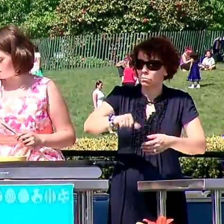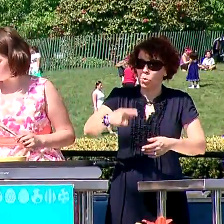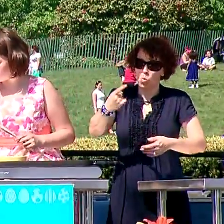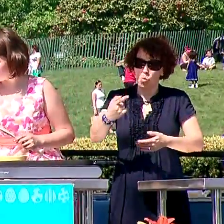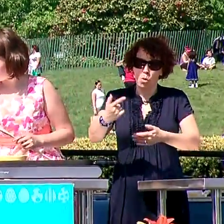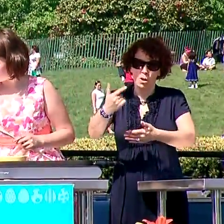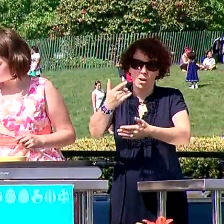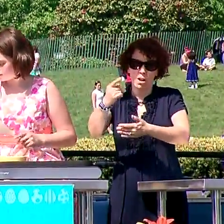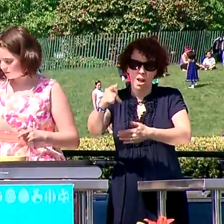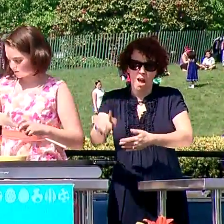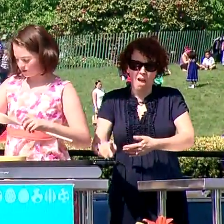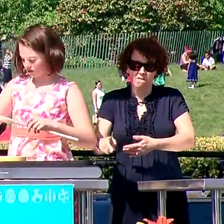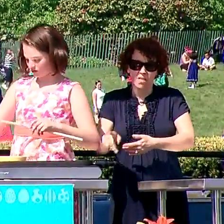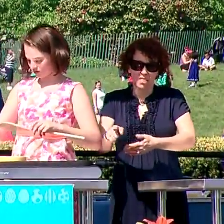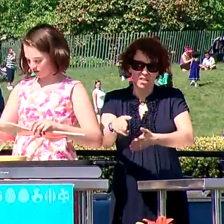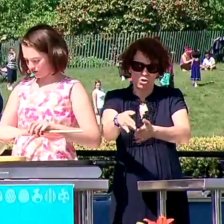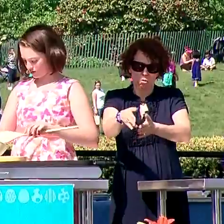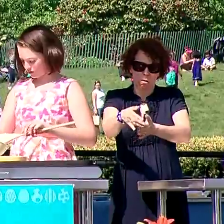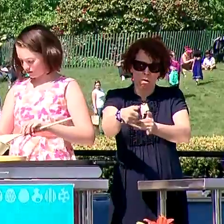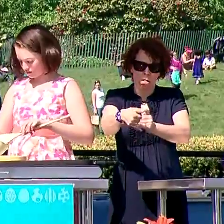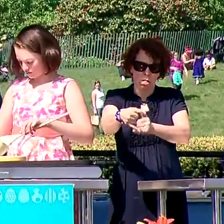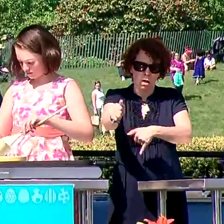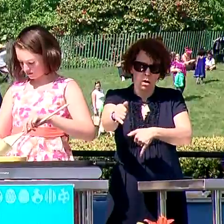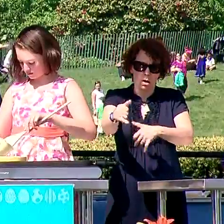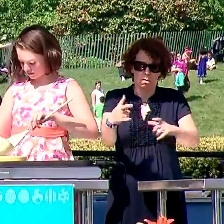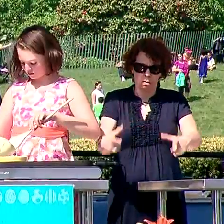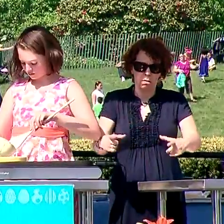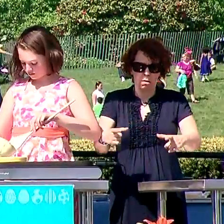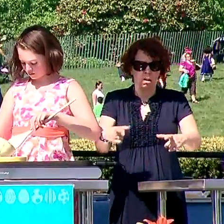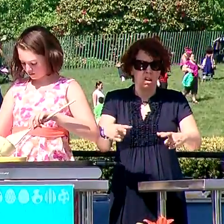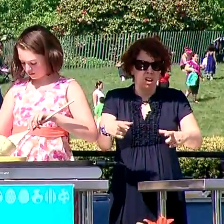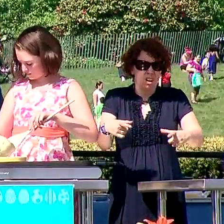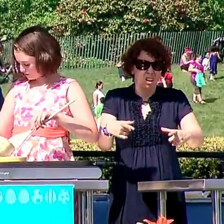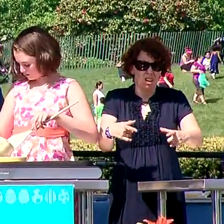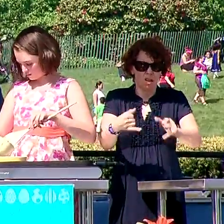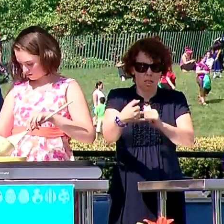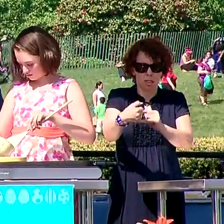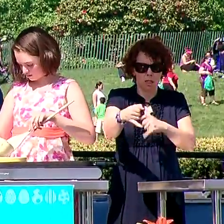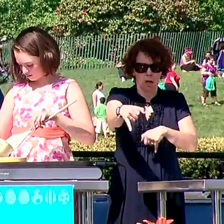And this is your line. So you pretend like this is your line right here, halfway,